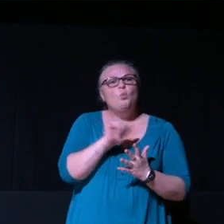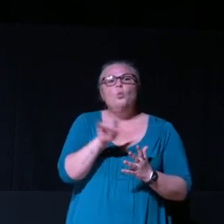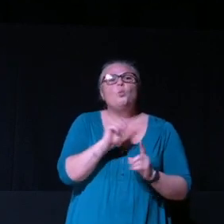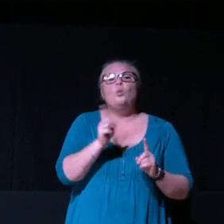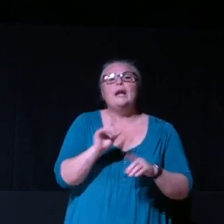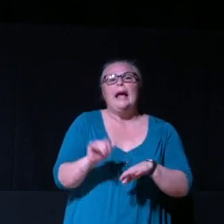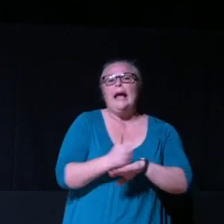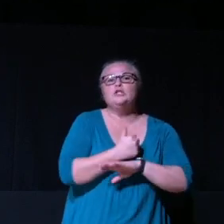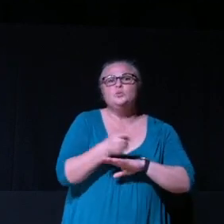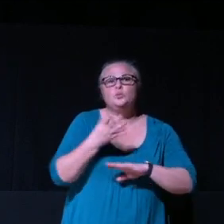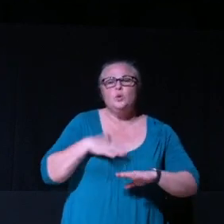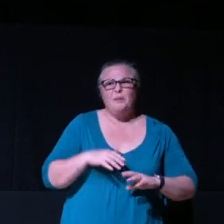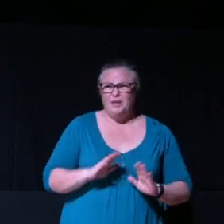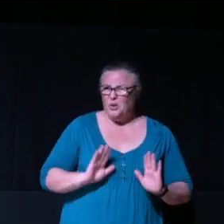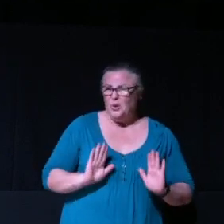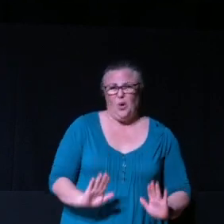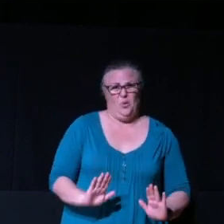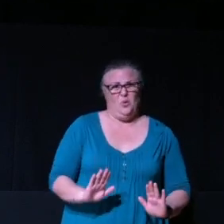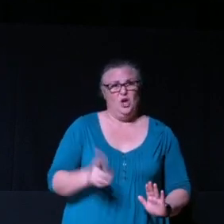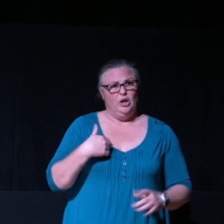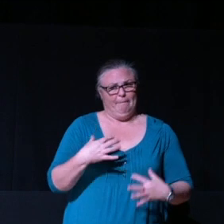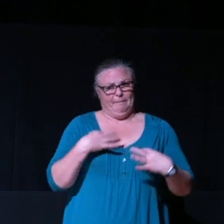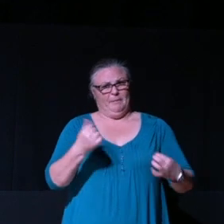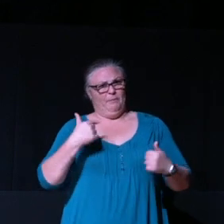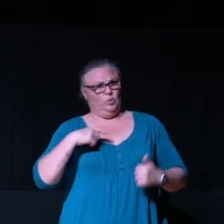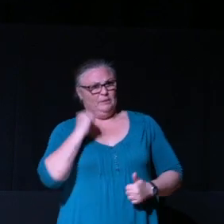long and for so hard, it's humiliating. And I want to get work